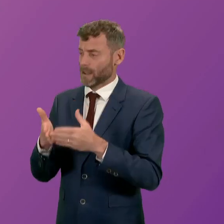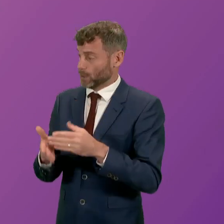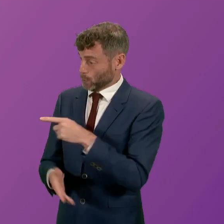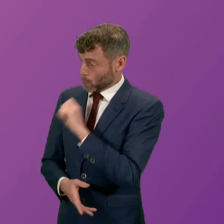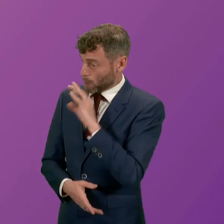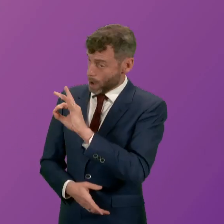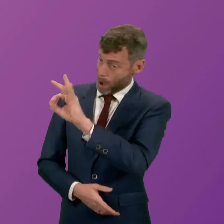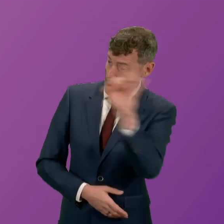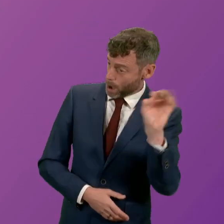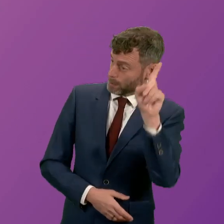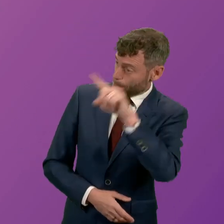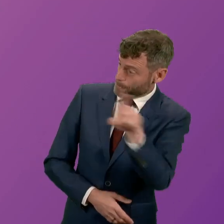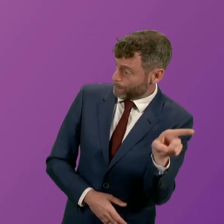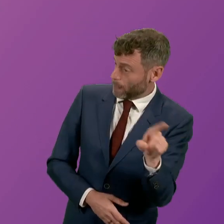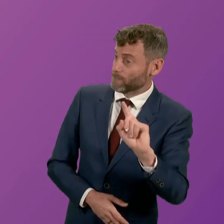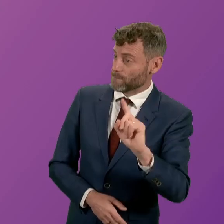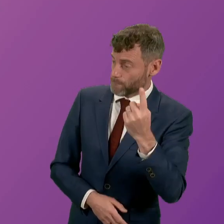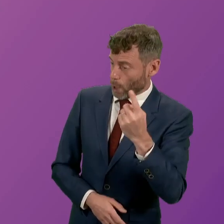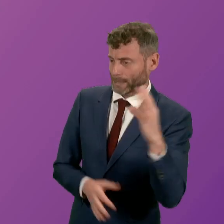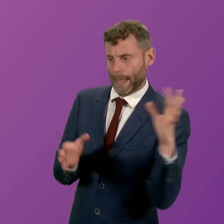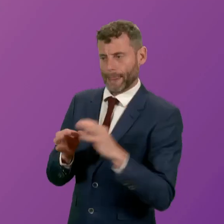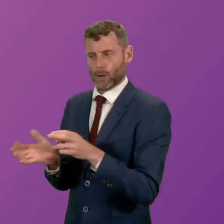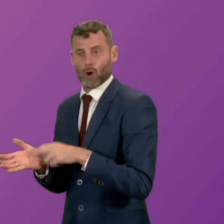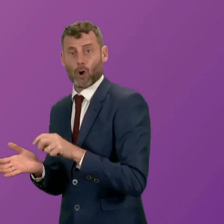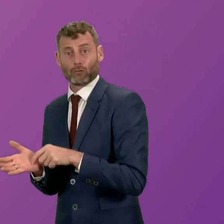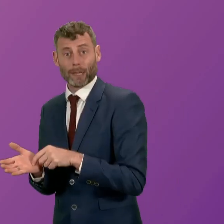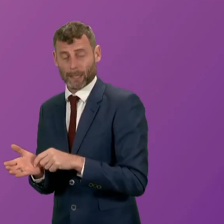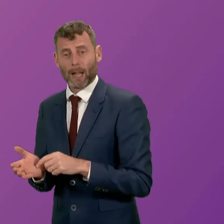decision to direct award the contract will improve their ferry services?